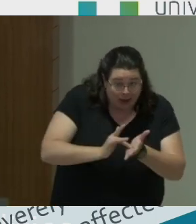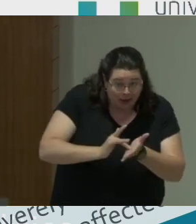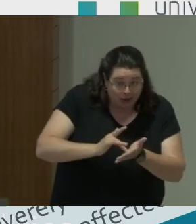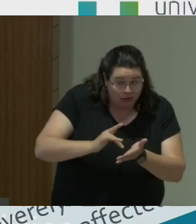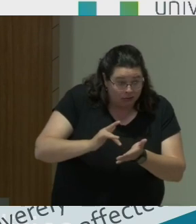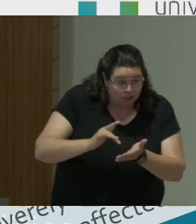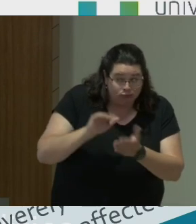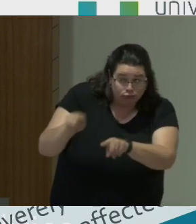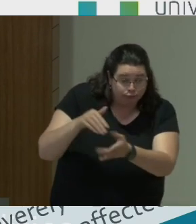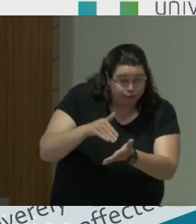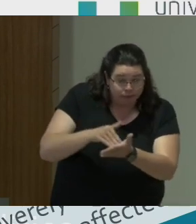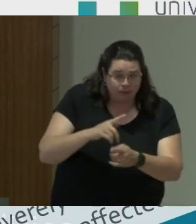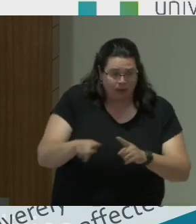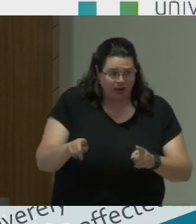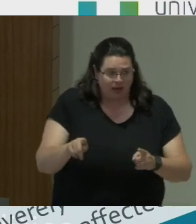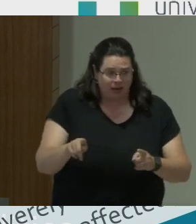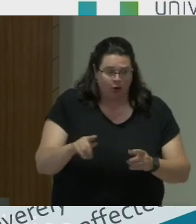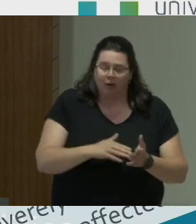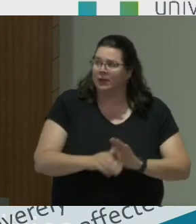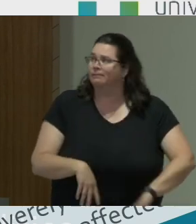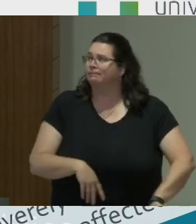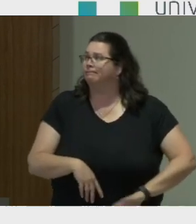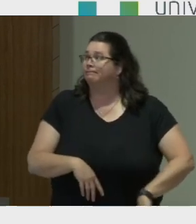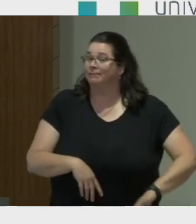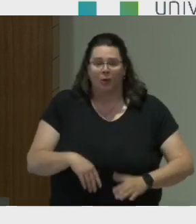And often it is not spoken of as a form of abuse.